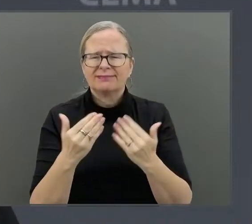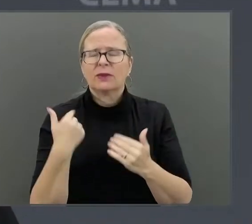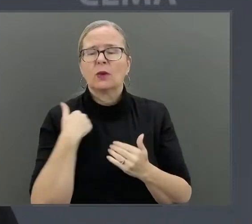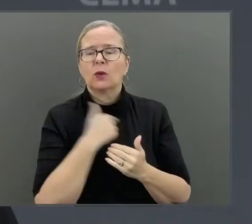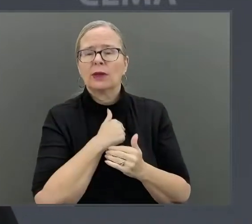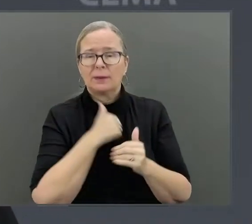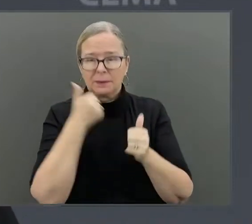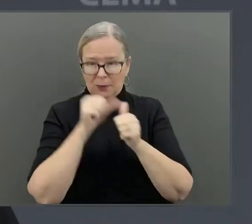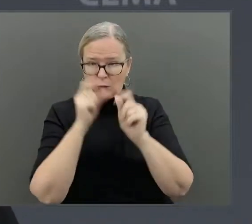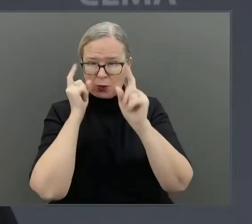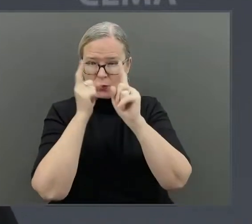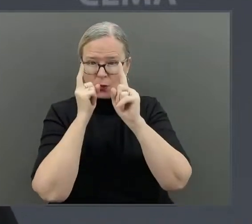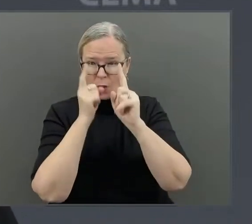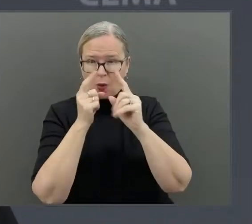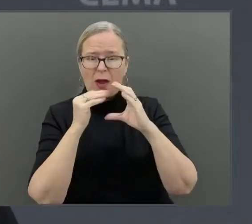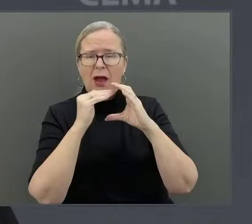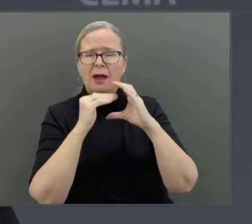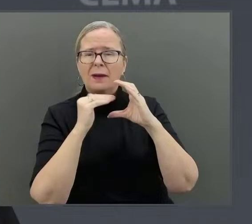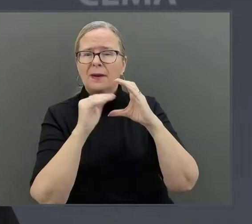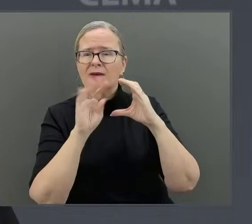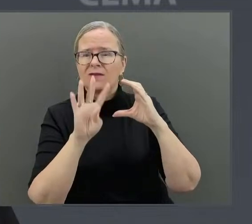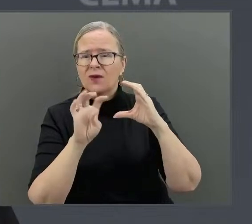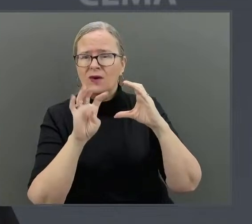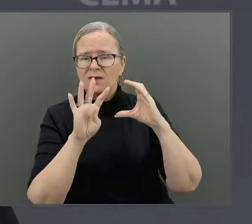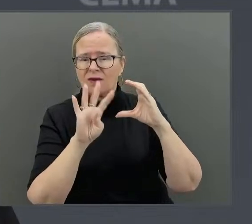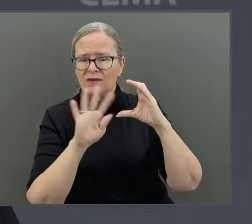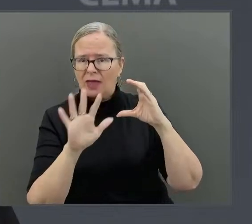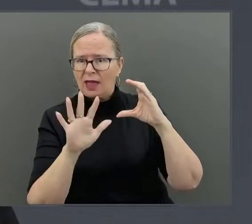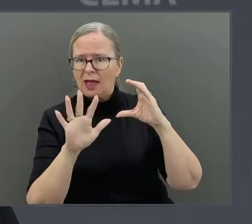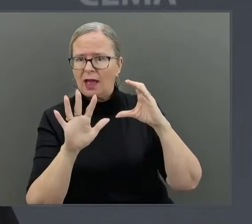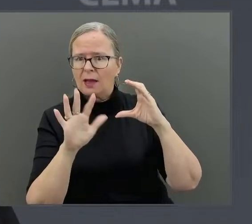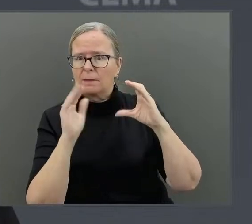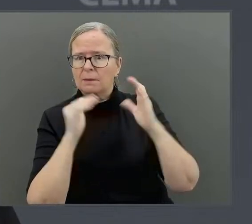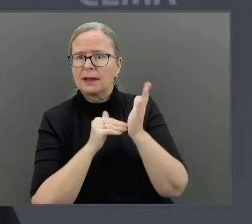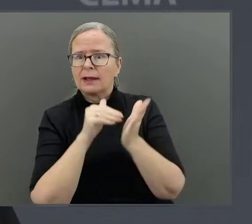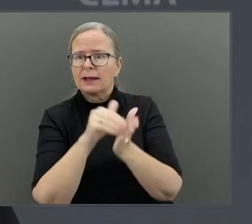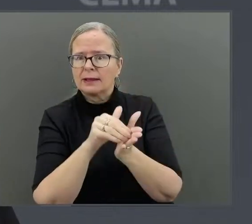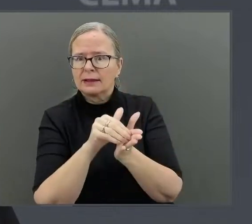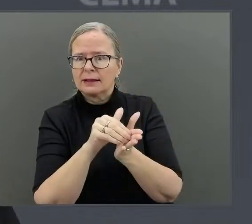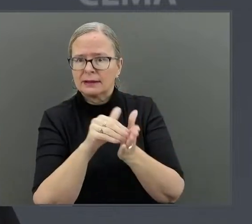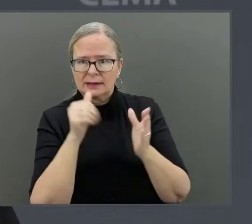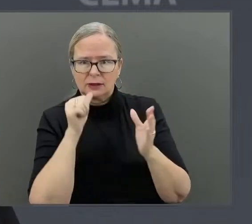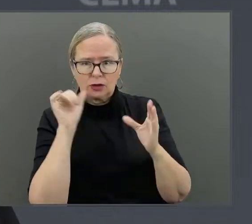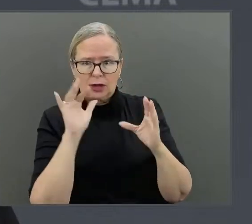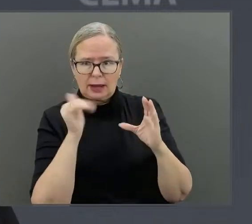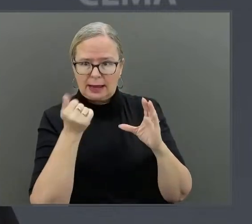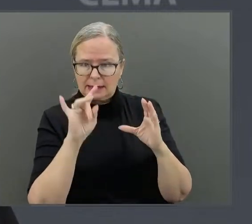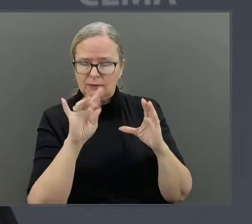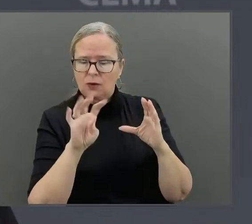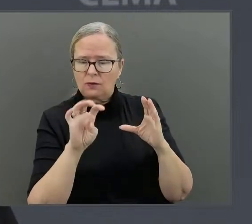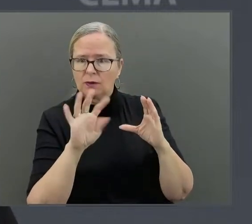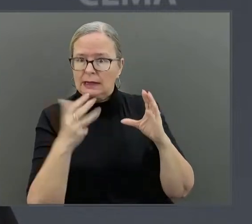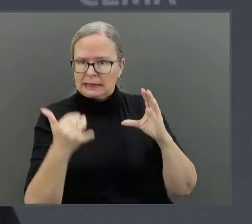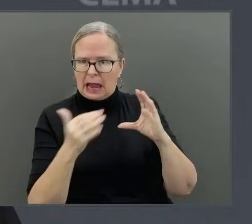million lers of water for yesterday June 18 we're heading into a stretch of warm weather